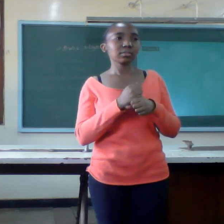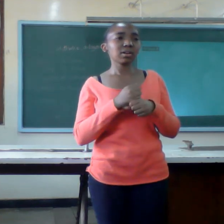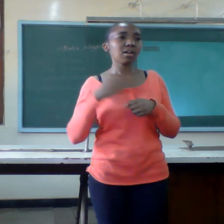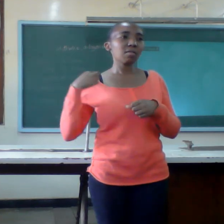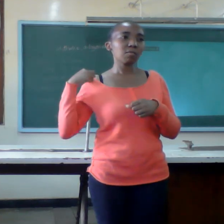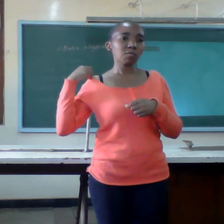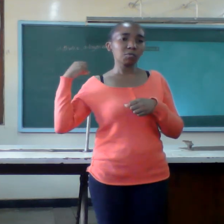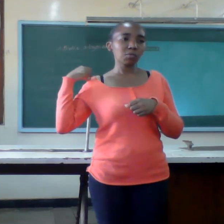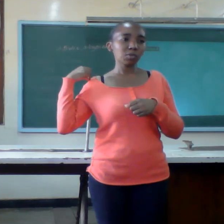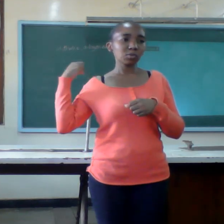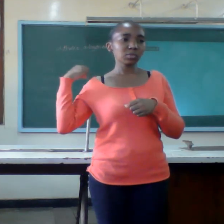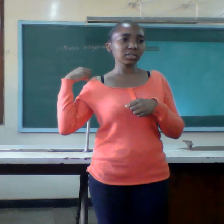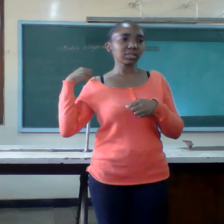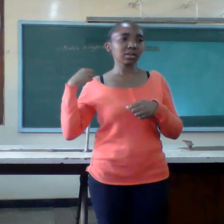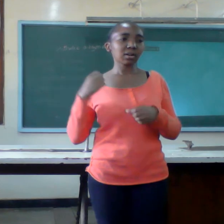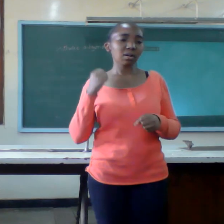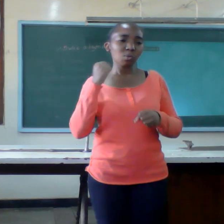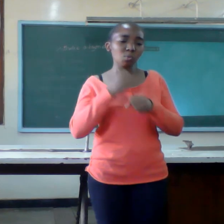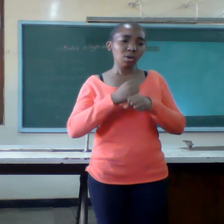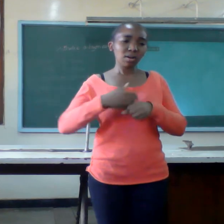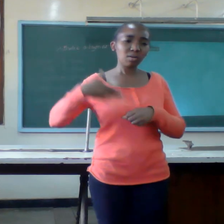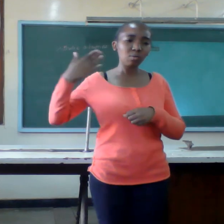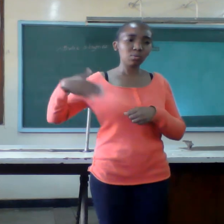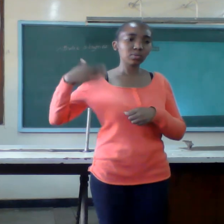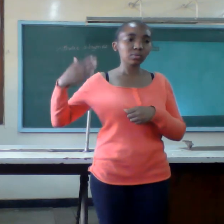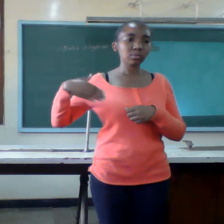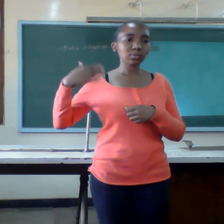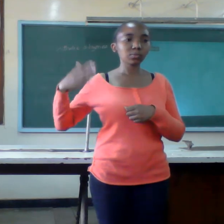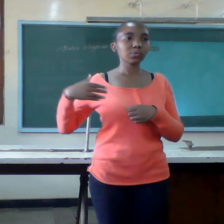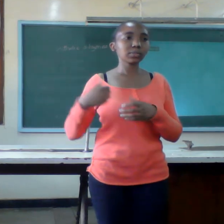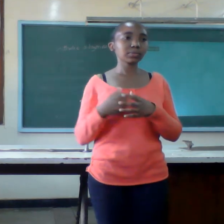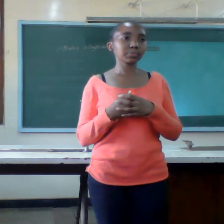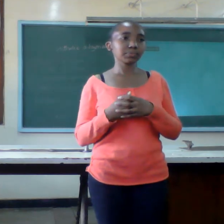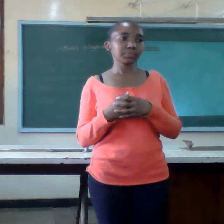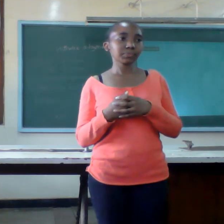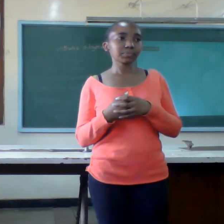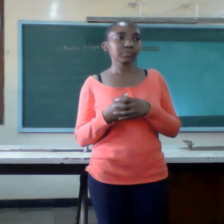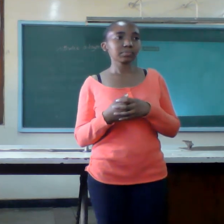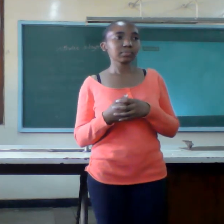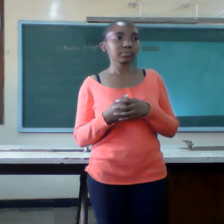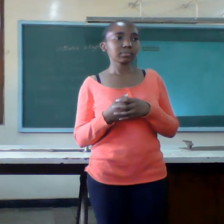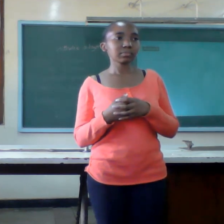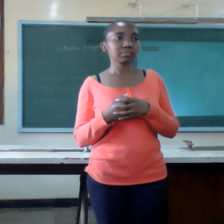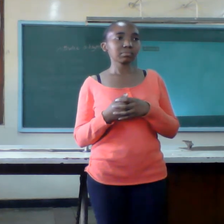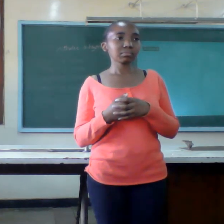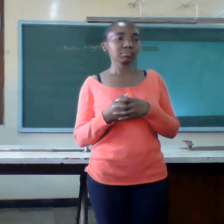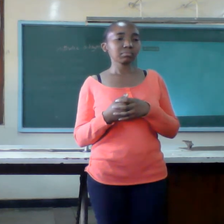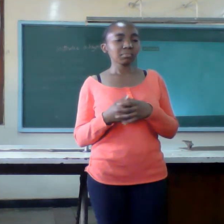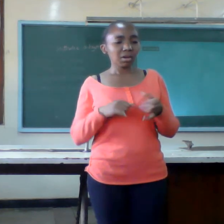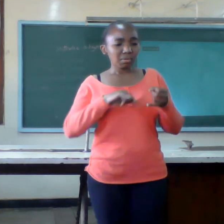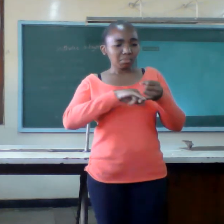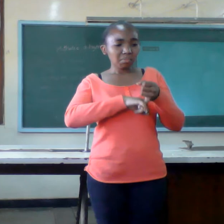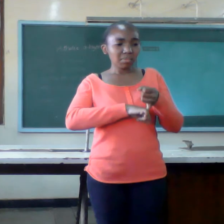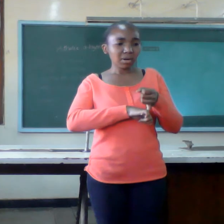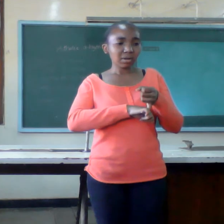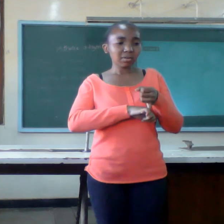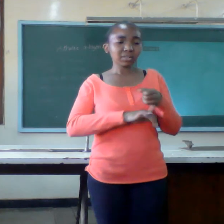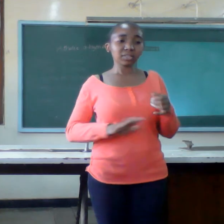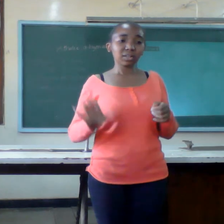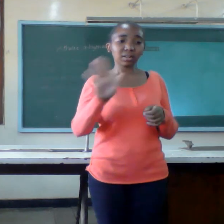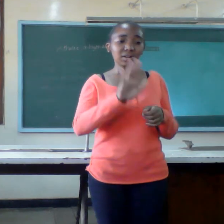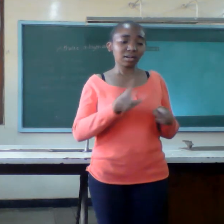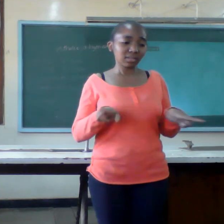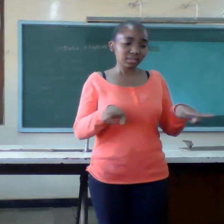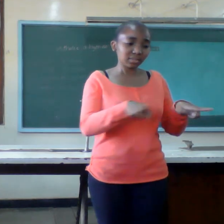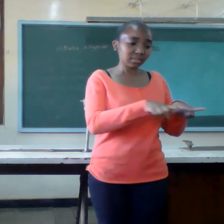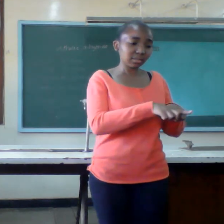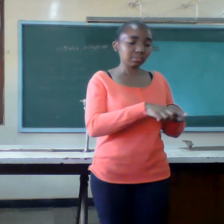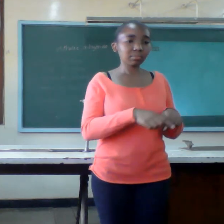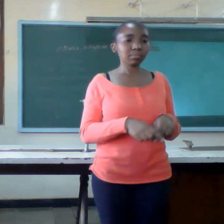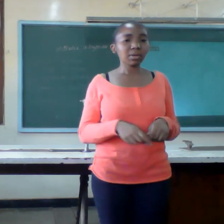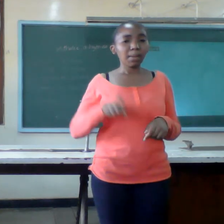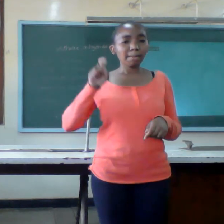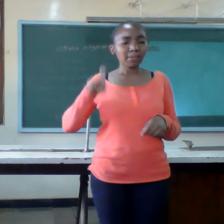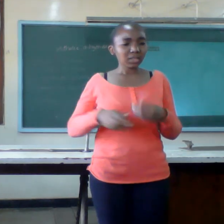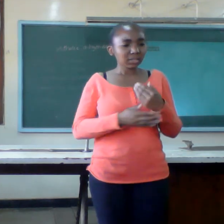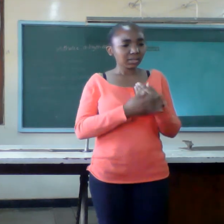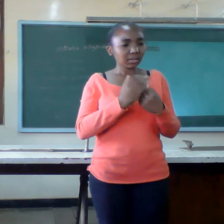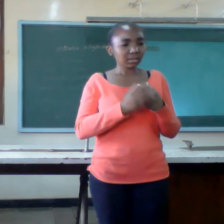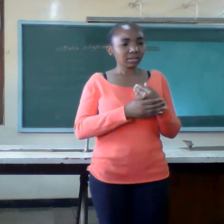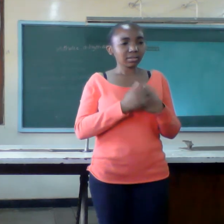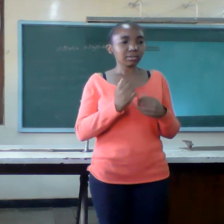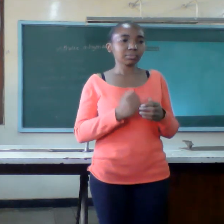to work daily College marriage is like a car that is proper meeting us in proper service